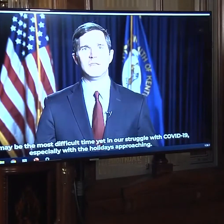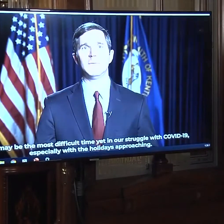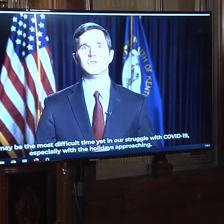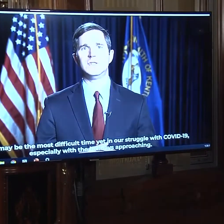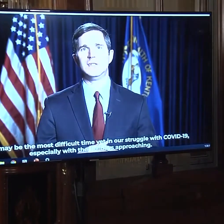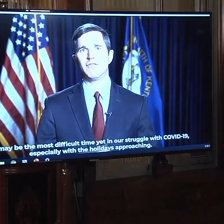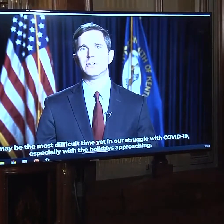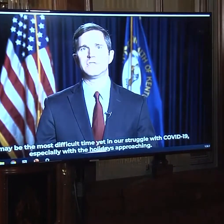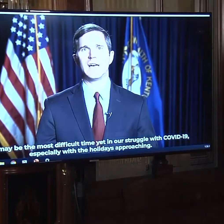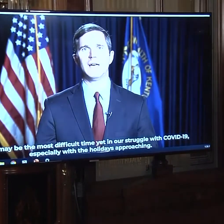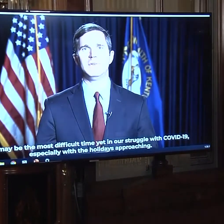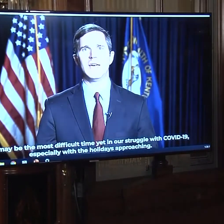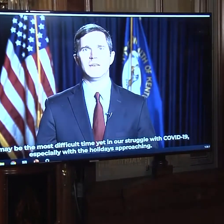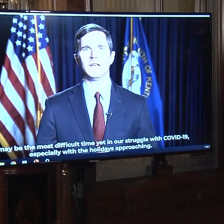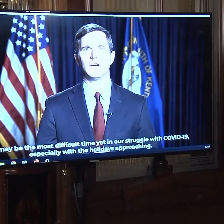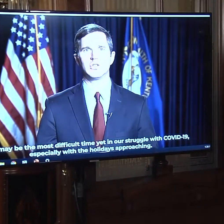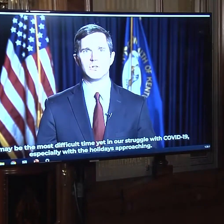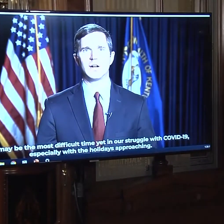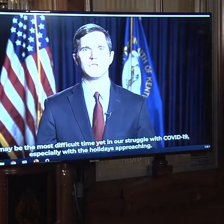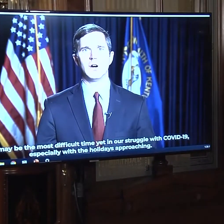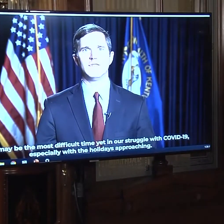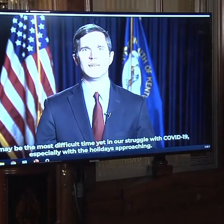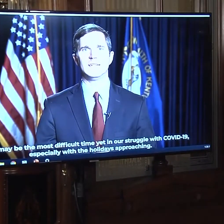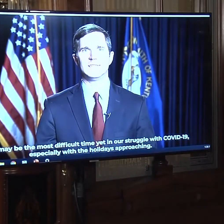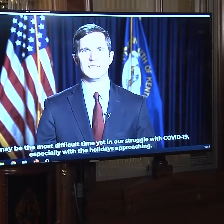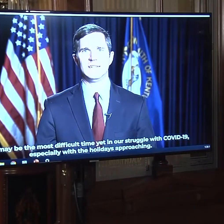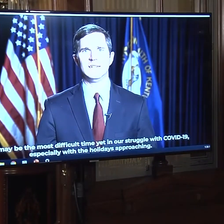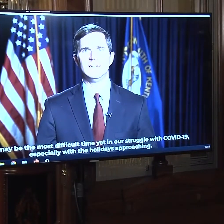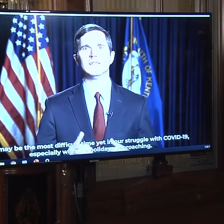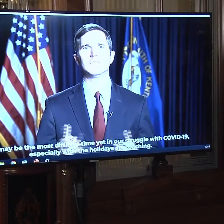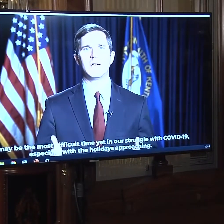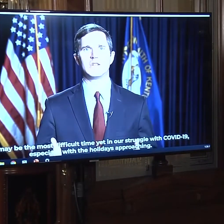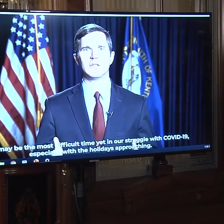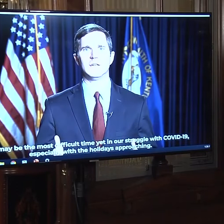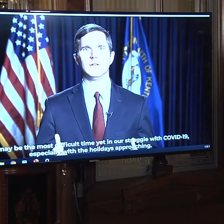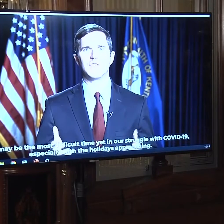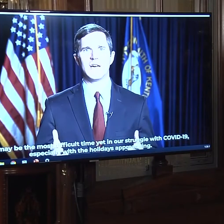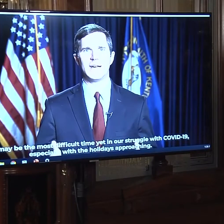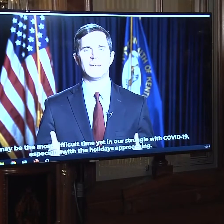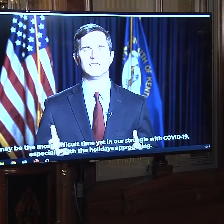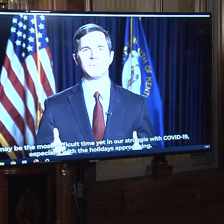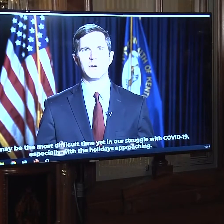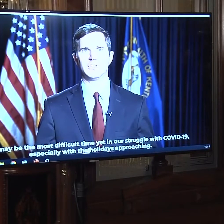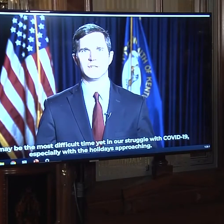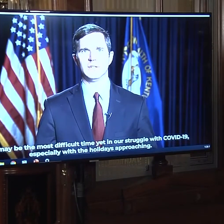PROTECT OUR FAMILIES, FRONTLINE WORKERS AND SMALL BUSINESSES THIS HOLIDAY SEASON. THIS MAY BE THE MOST